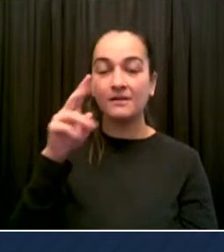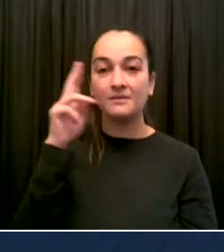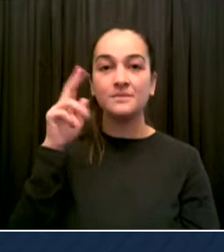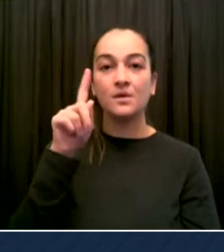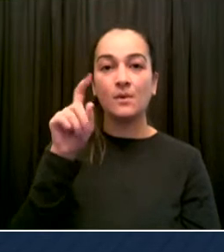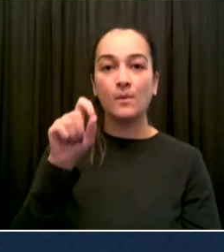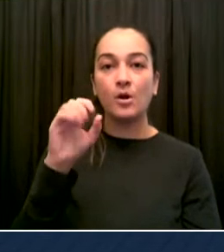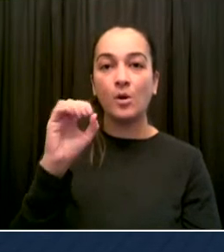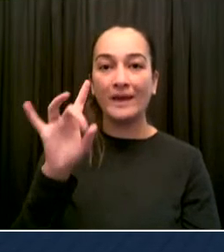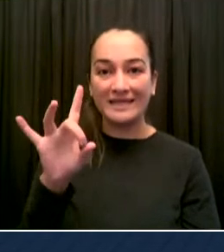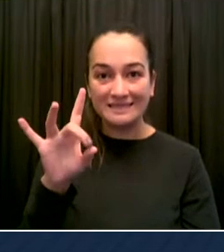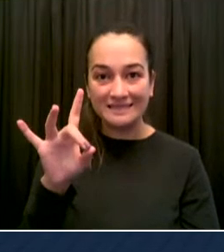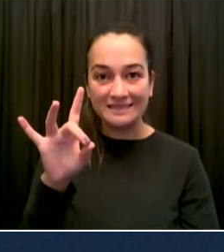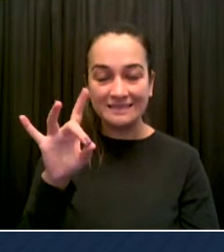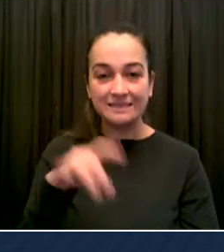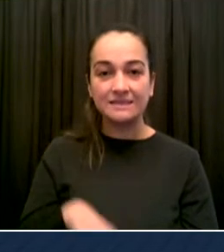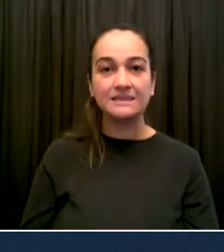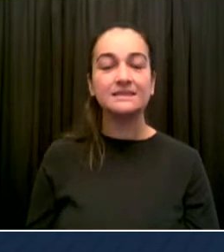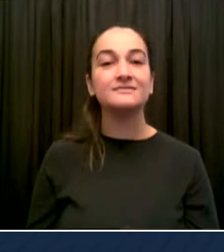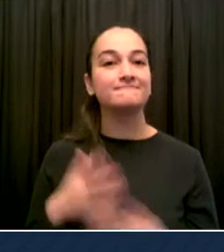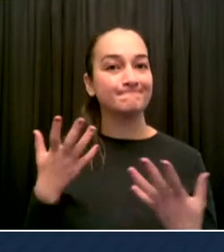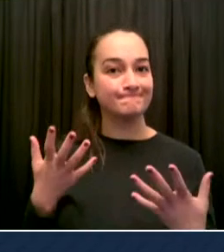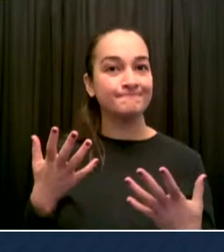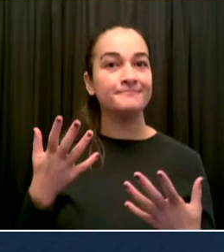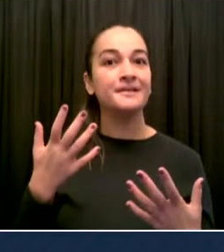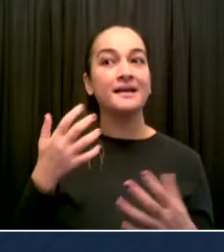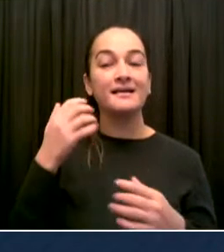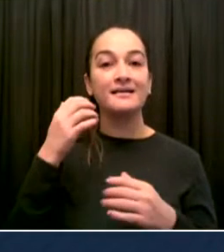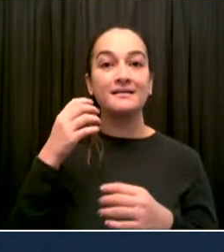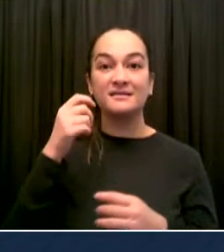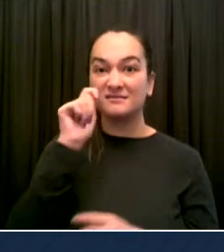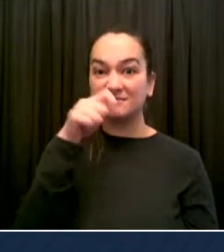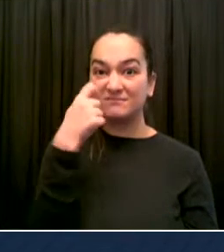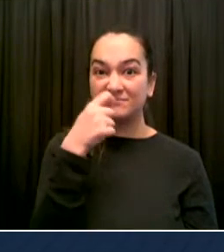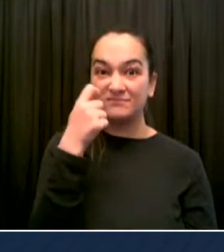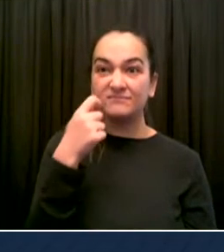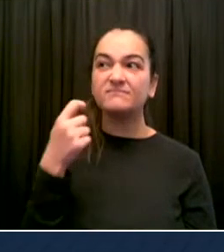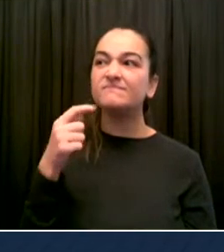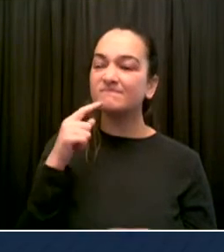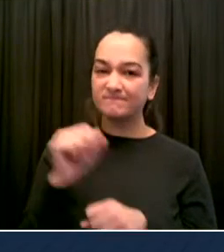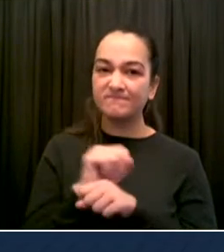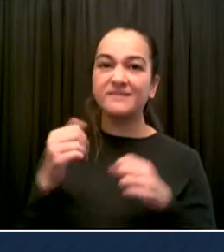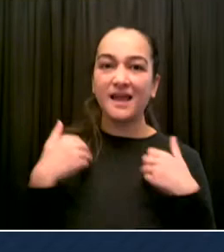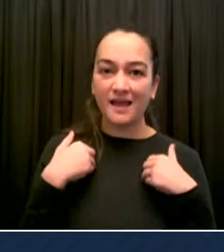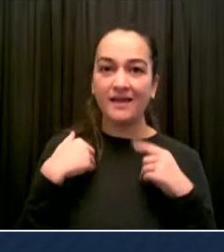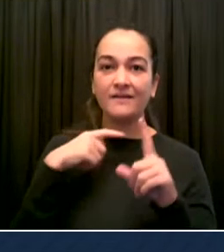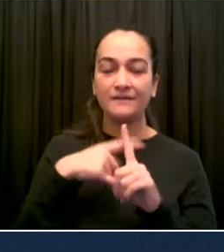100,000, A VERY IMPORTANT INDICATOR.